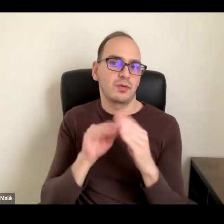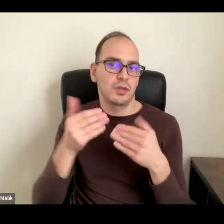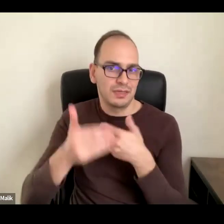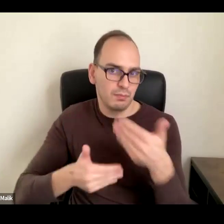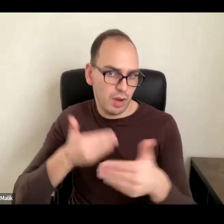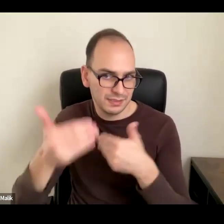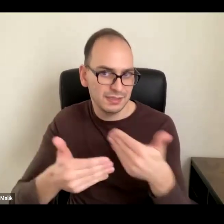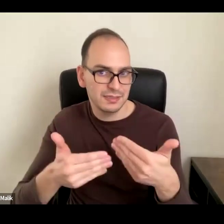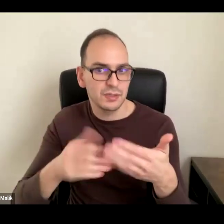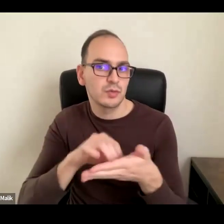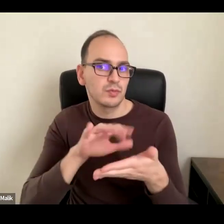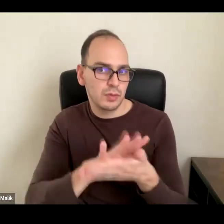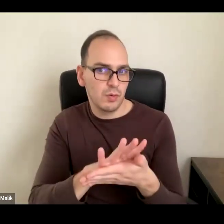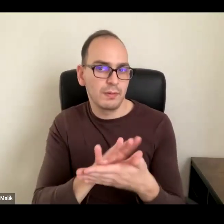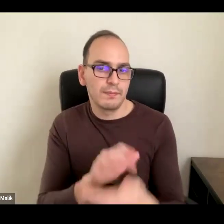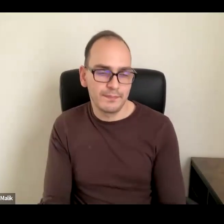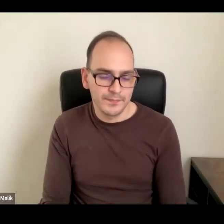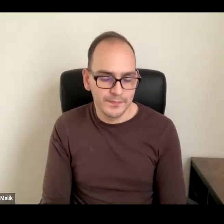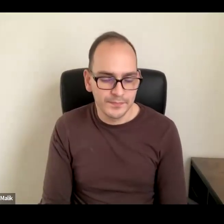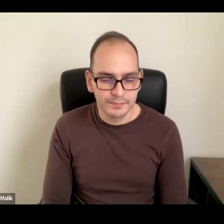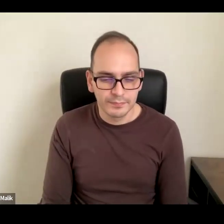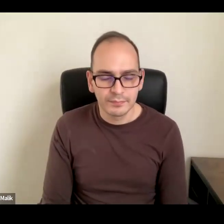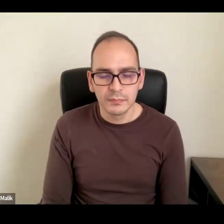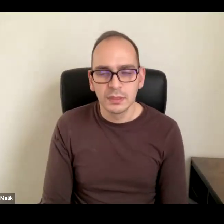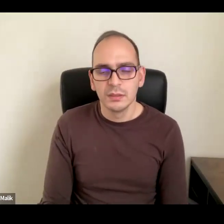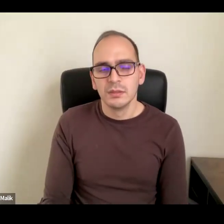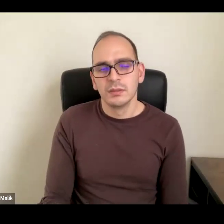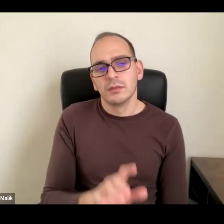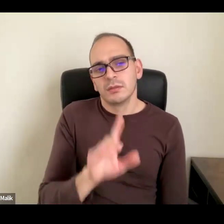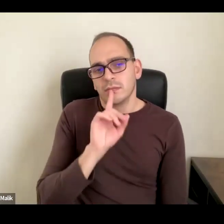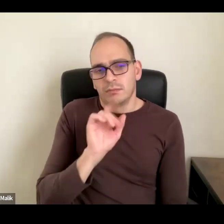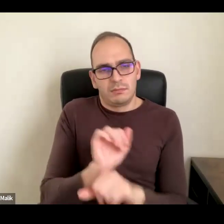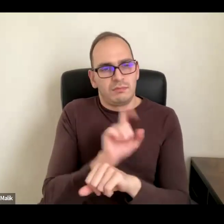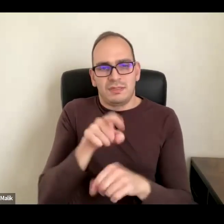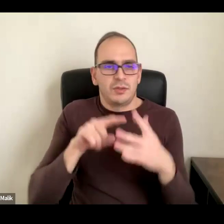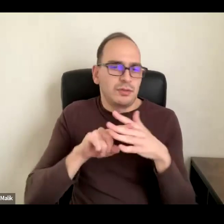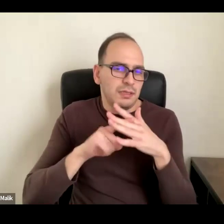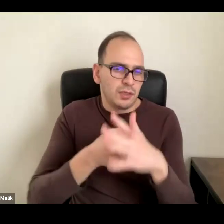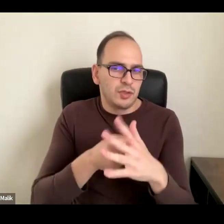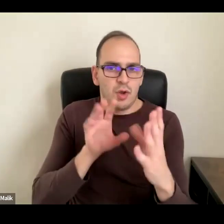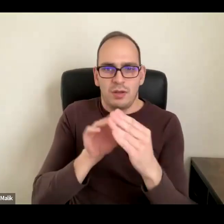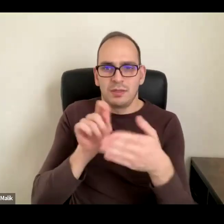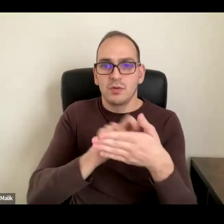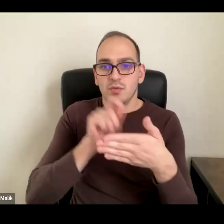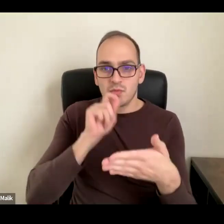to make that record. And certainly you need to initiate consultation in writing, but it can be